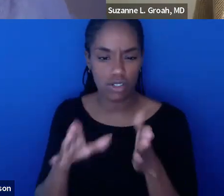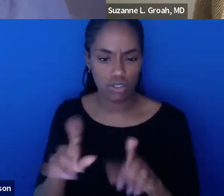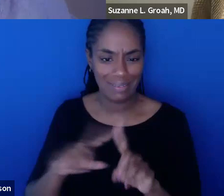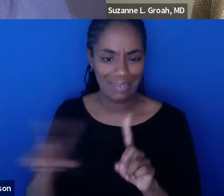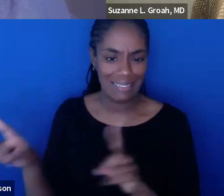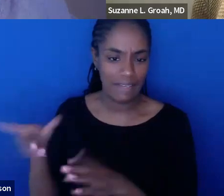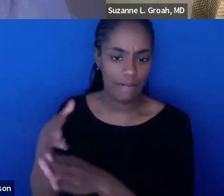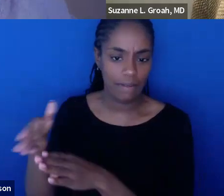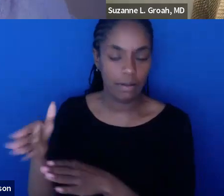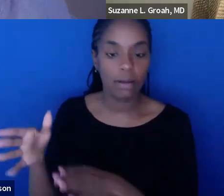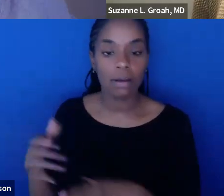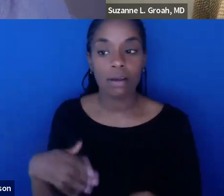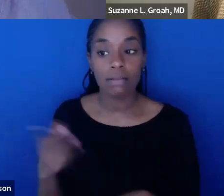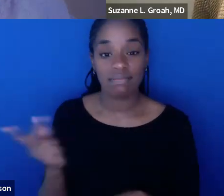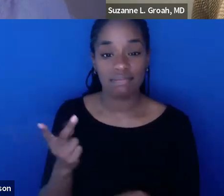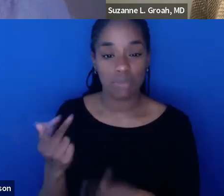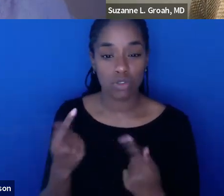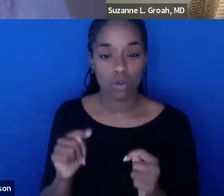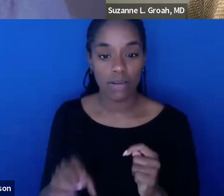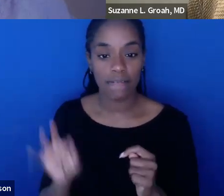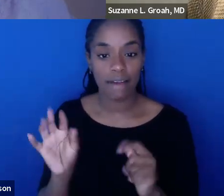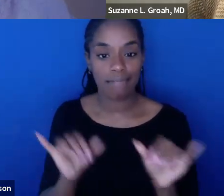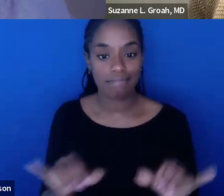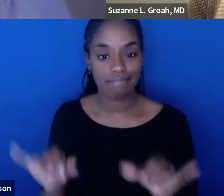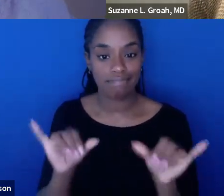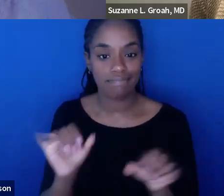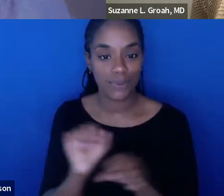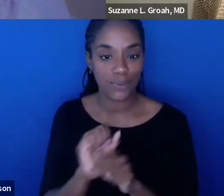to find a common place to work together, and we couldn't find a common place.